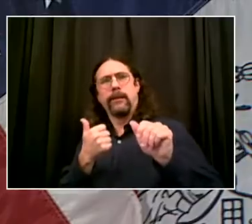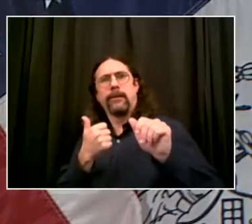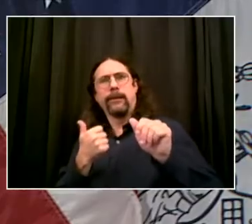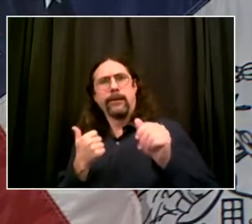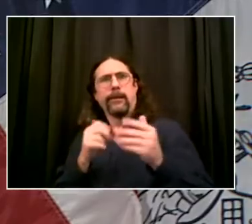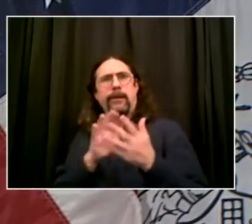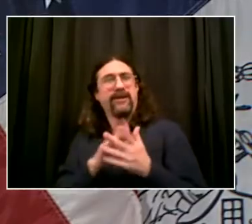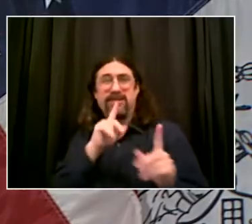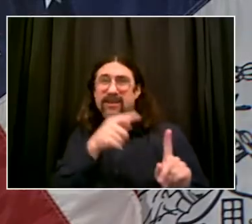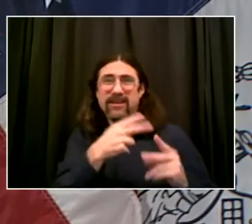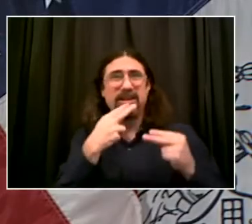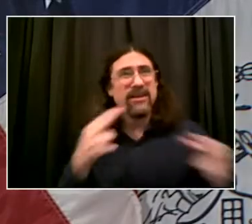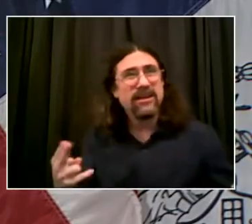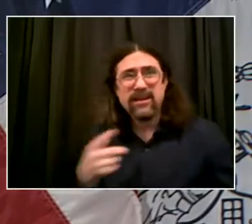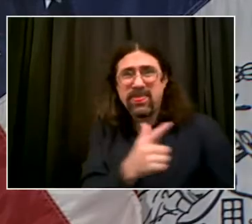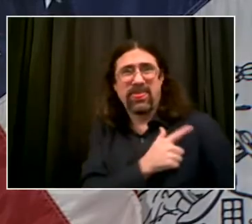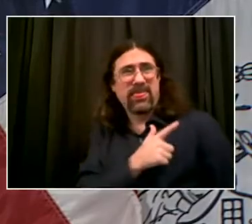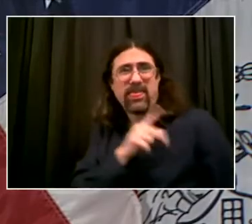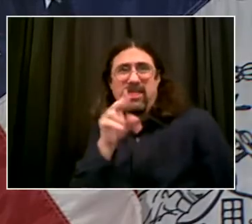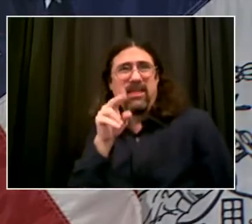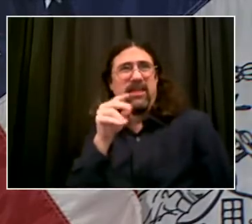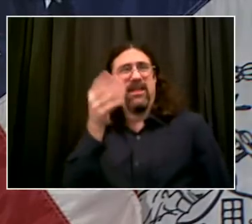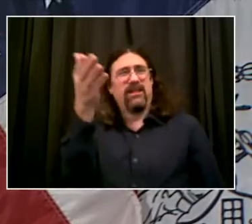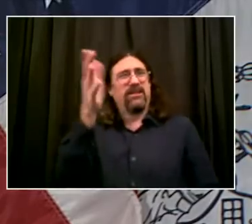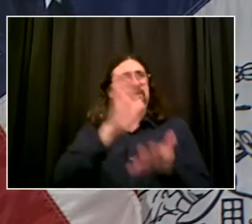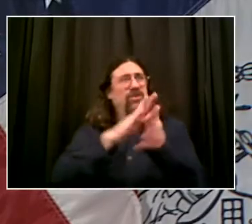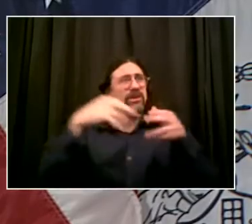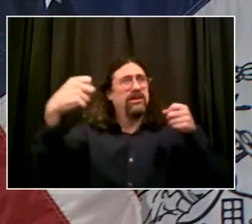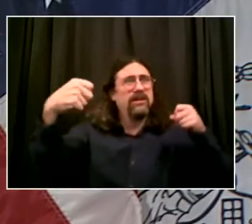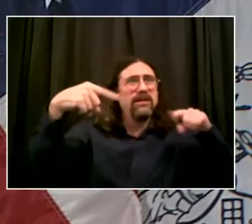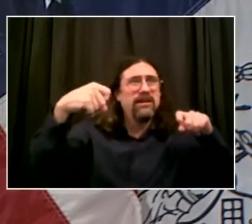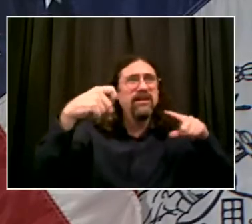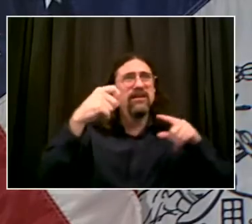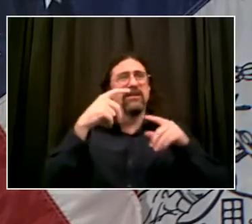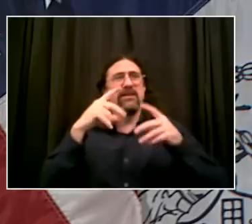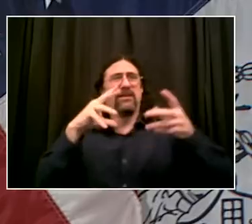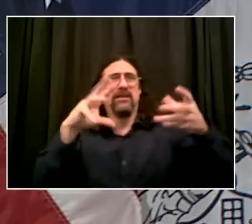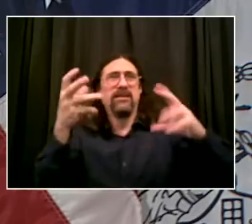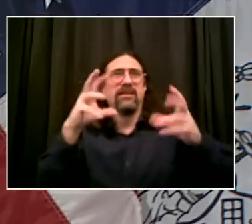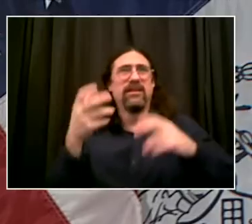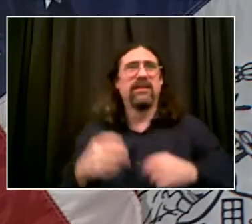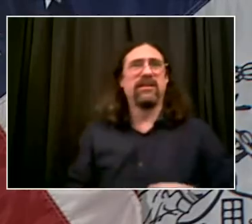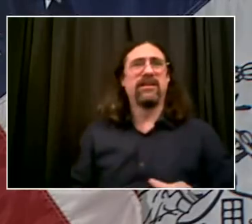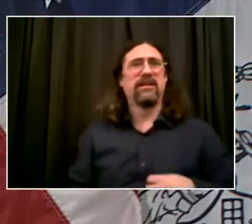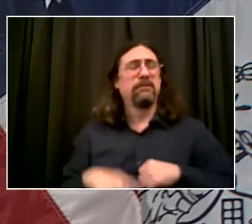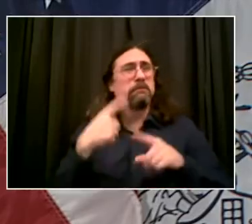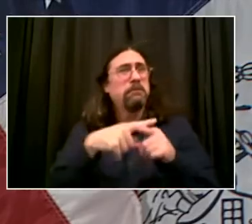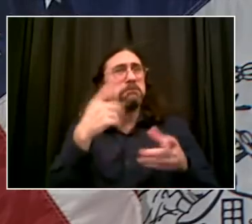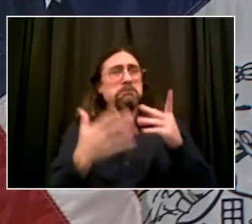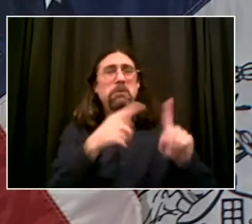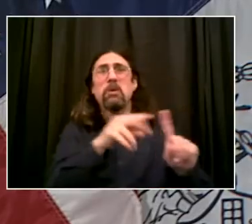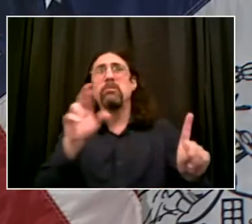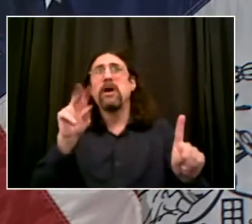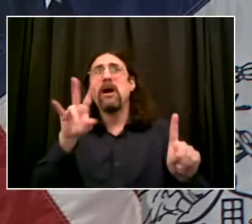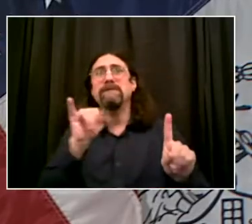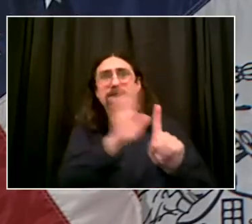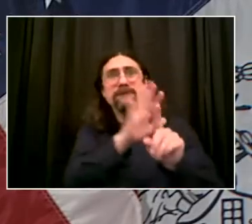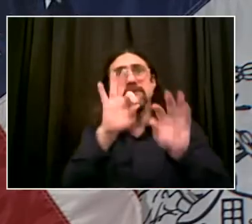THE DISRUPTION, THE CONFUSION,